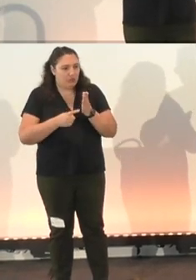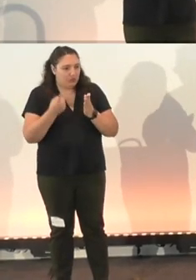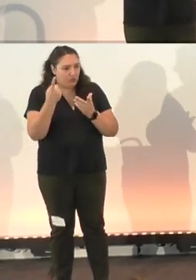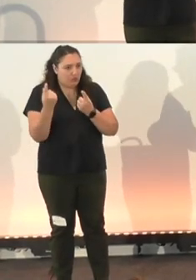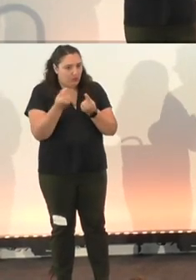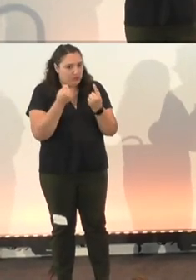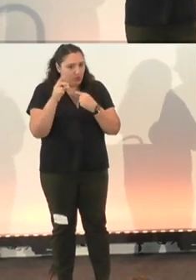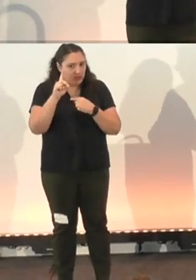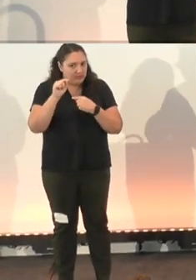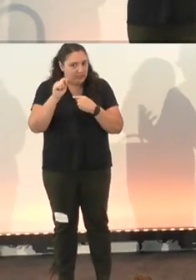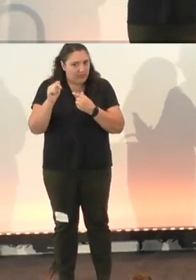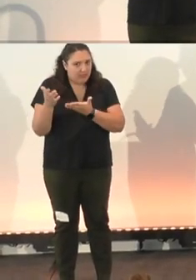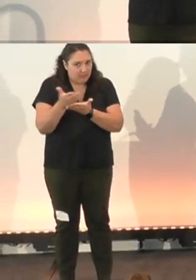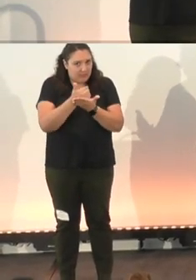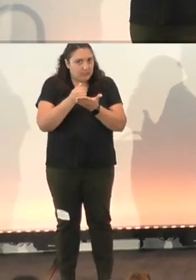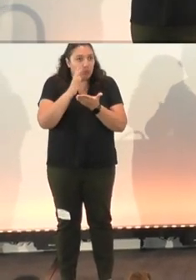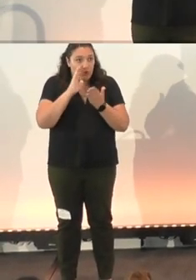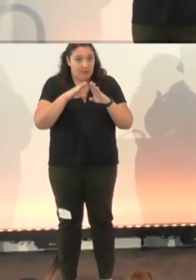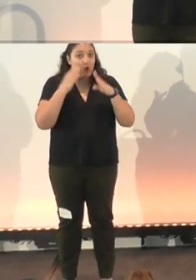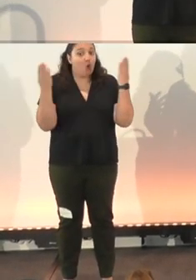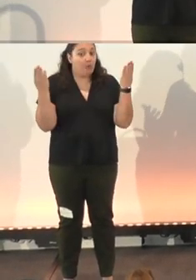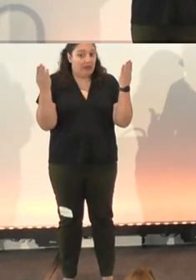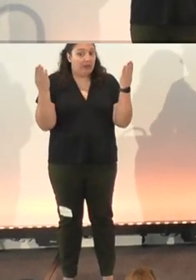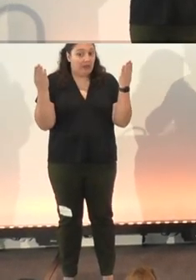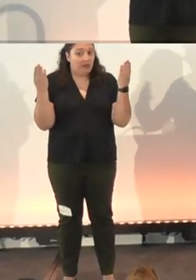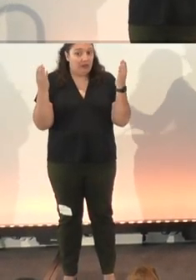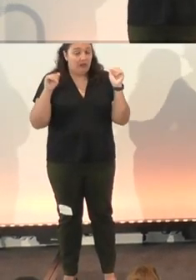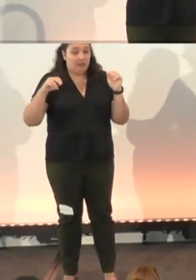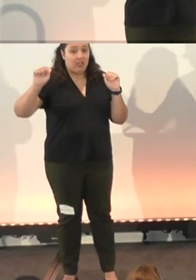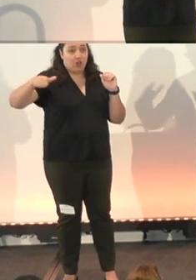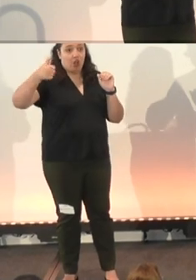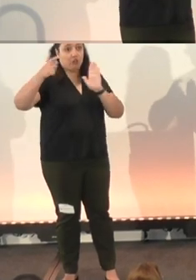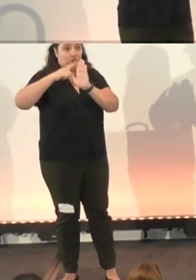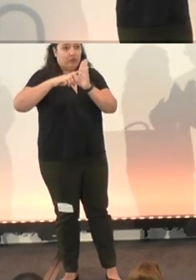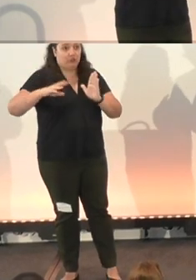data collected will be open to be looked at by other researchers who were part of